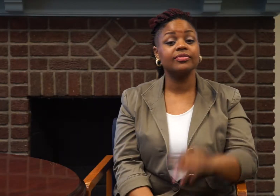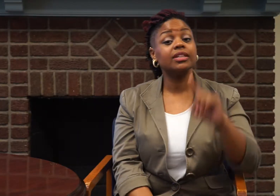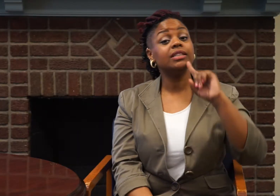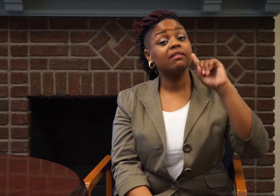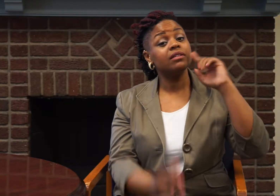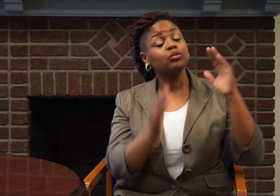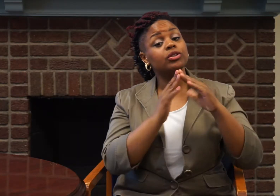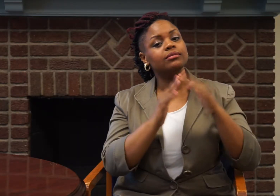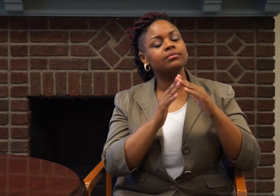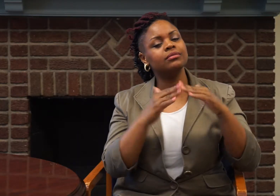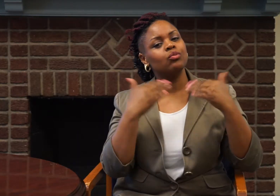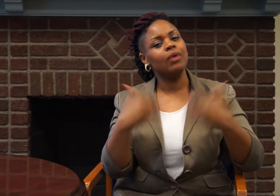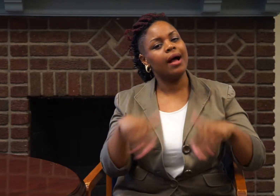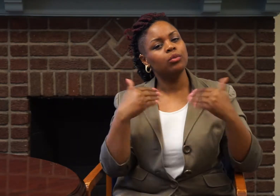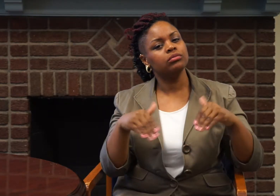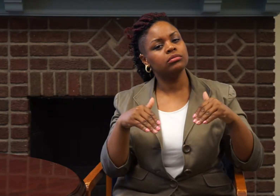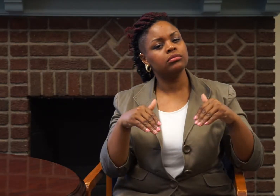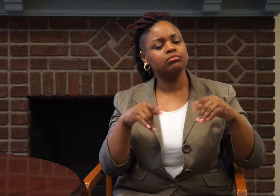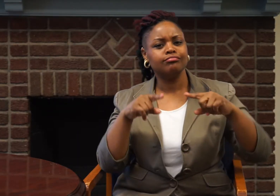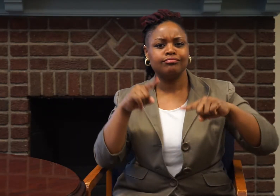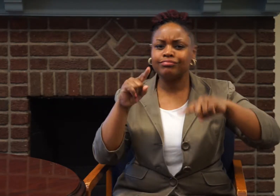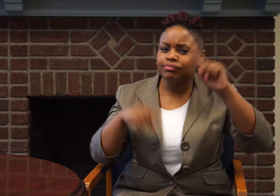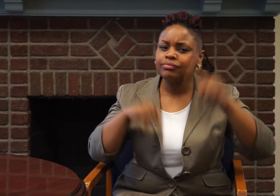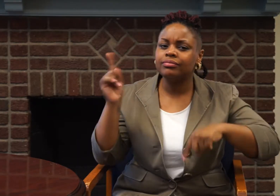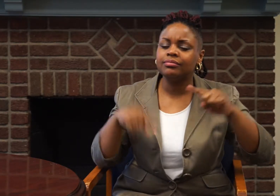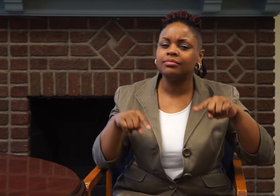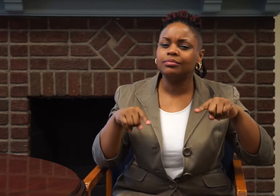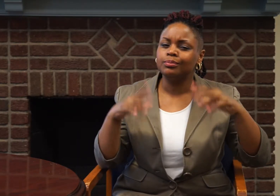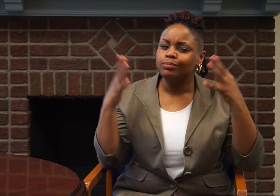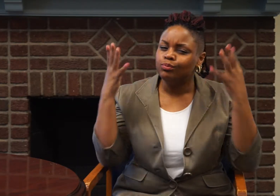The Deaf community's great diversity is a beautiful thing.